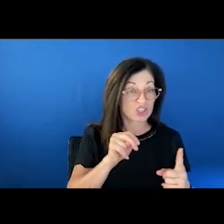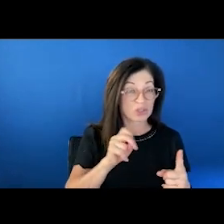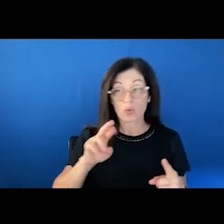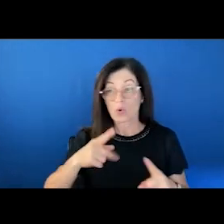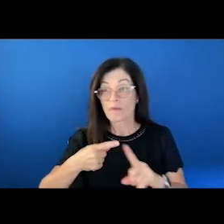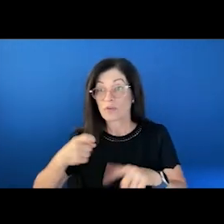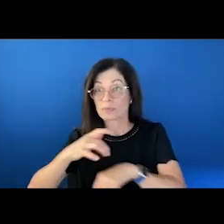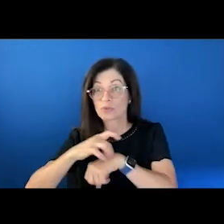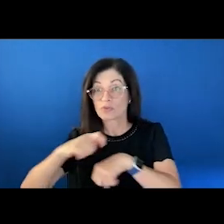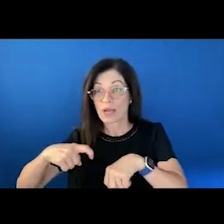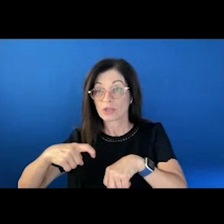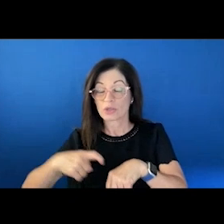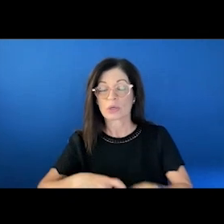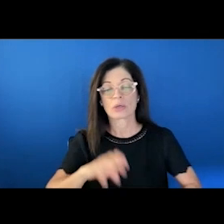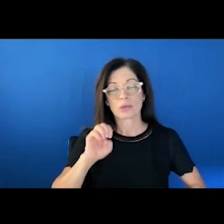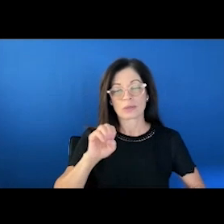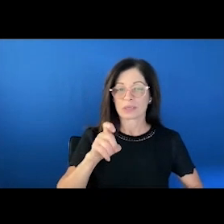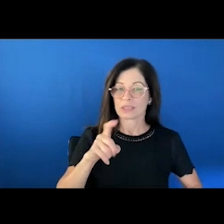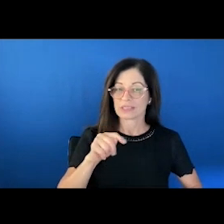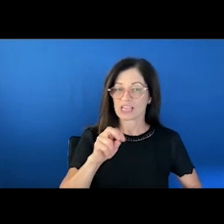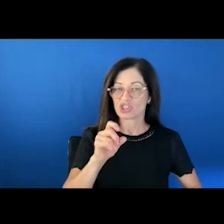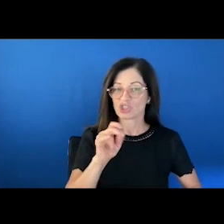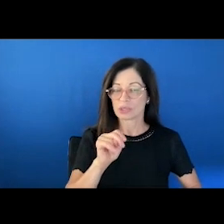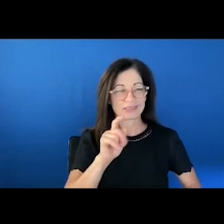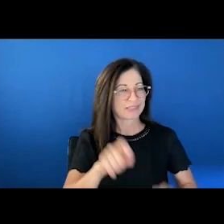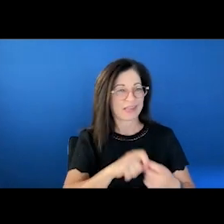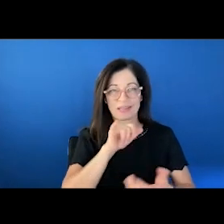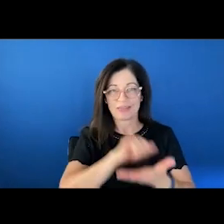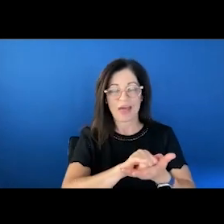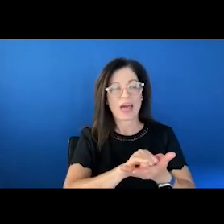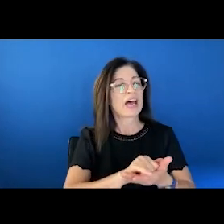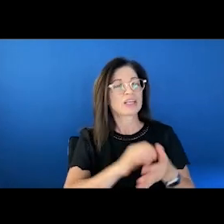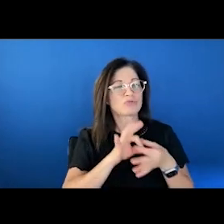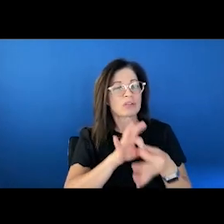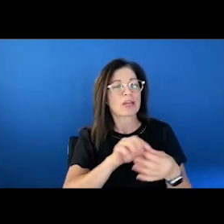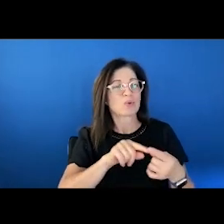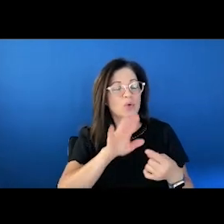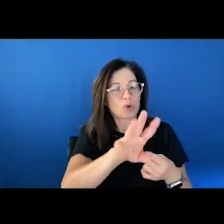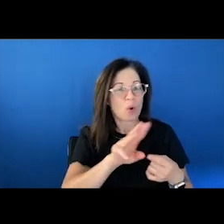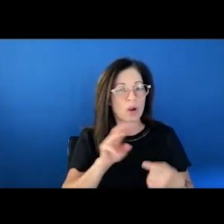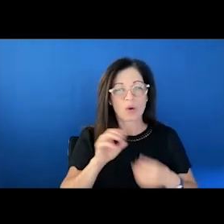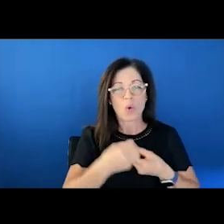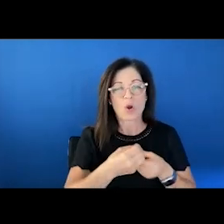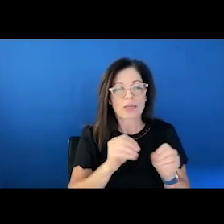“an extension” or “from scratch. Extension websites are just that—an extension of your